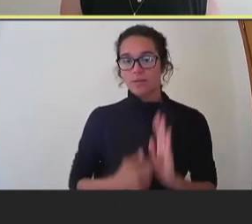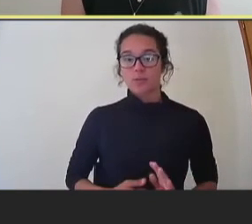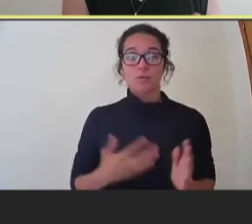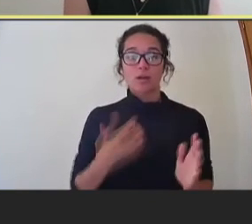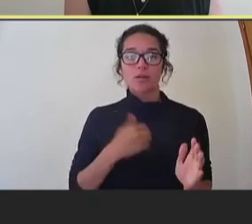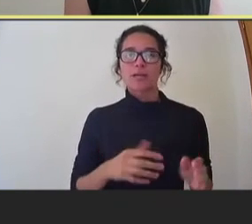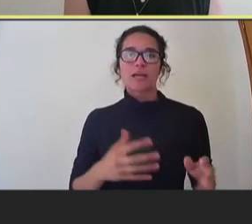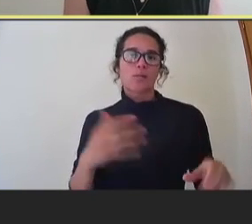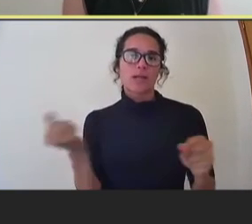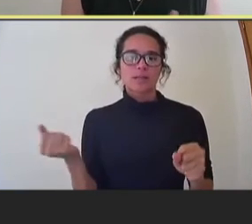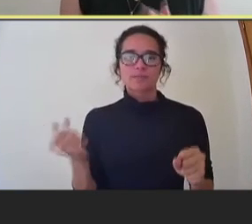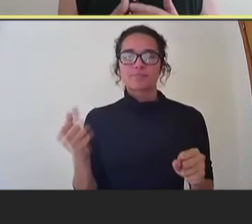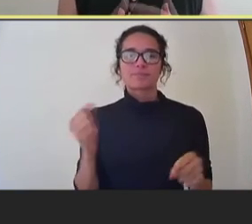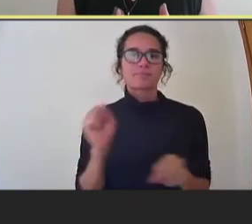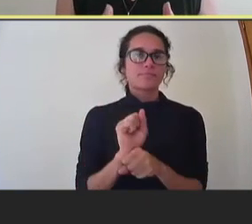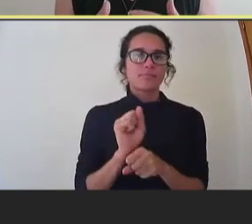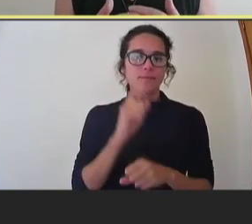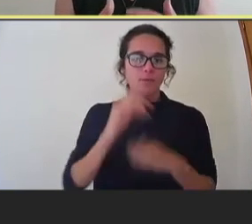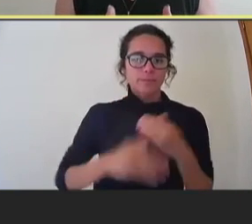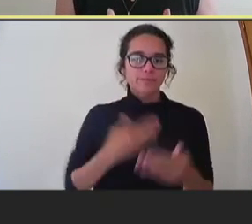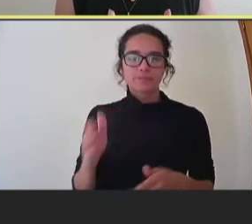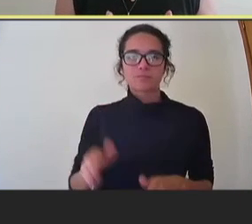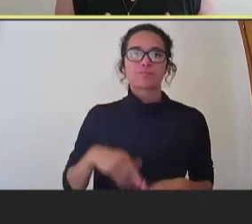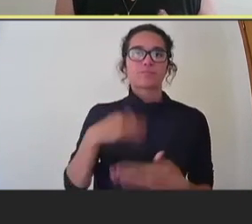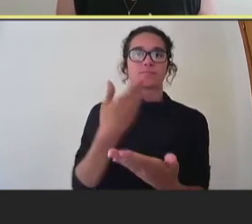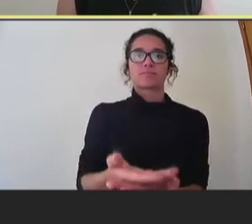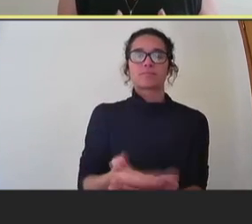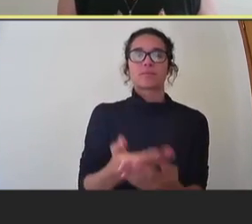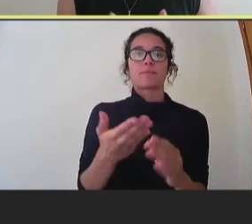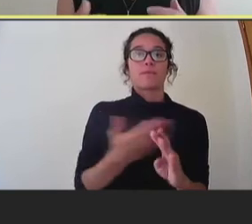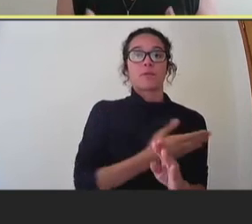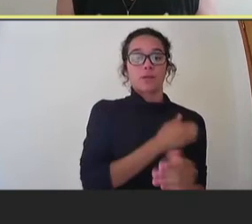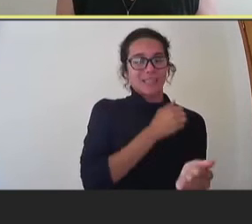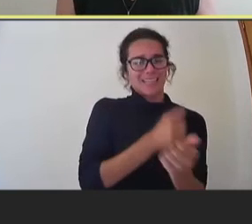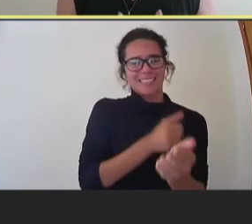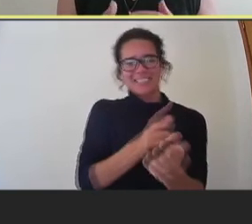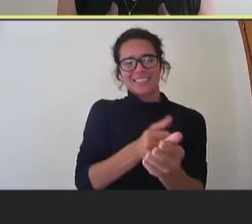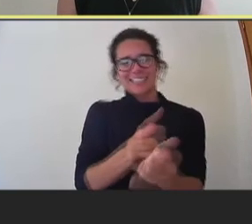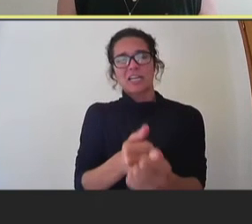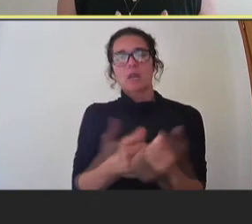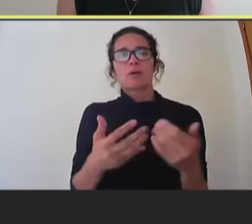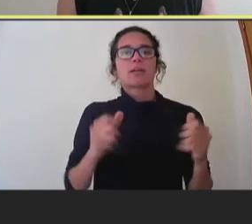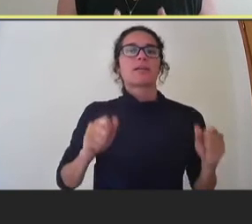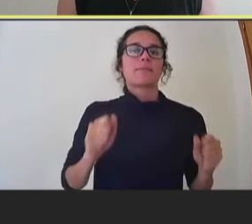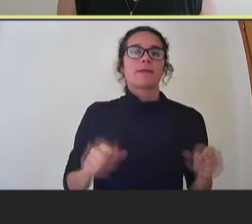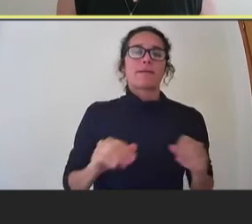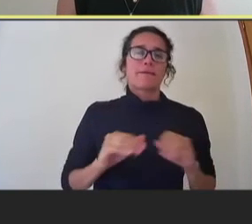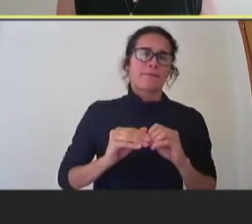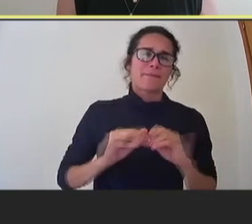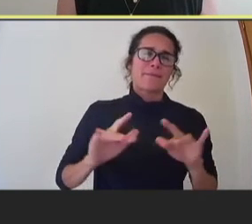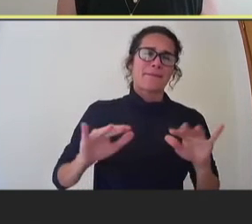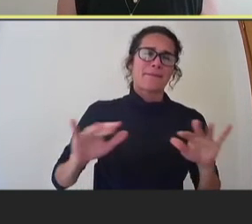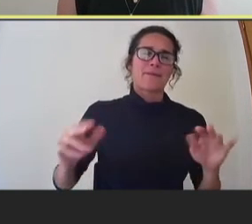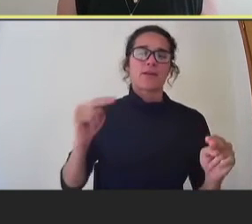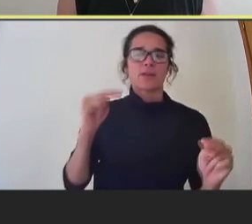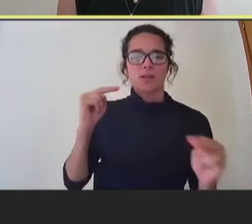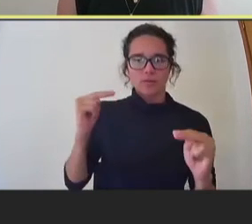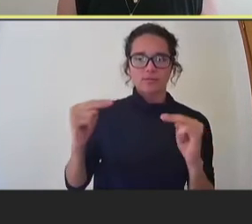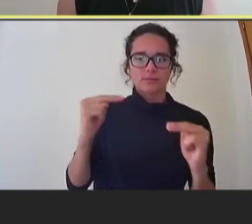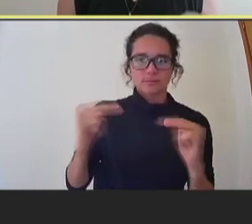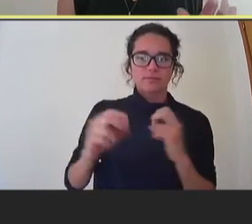to deliver that rather than being caught up in what could be detailed and long negotiations. But